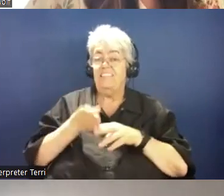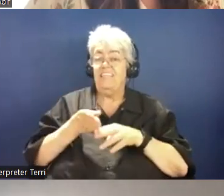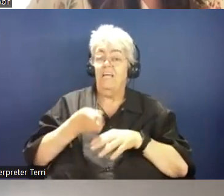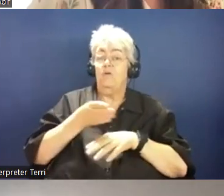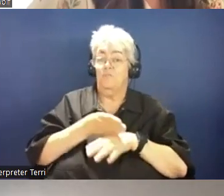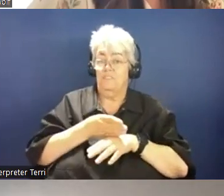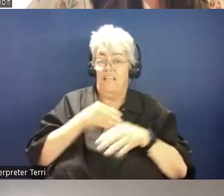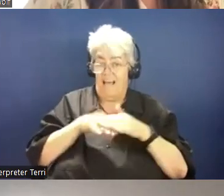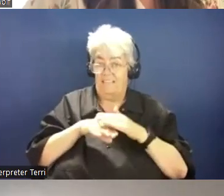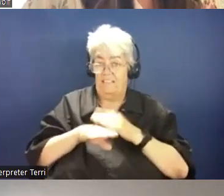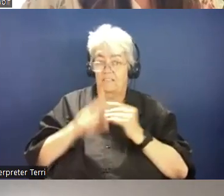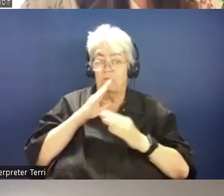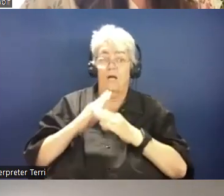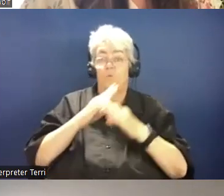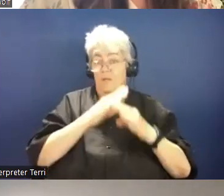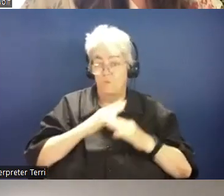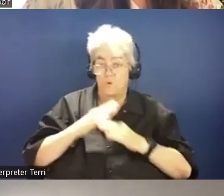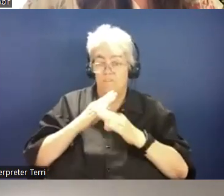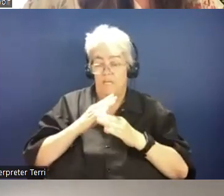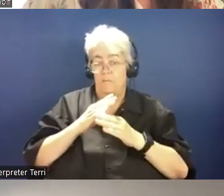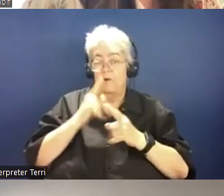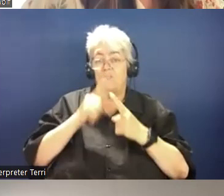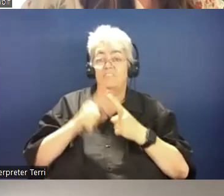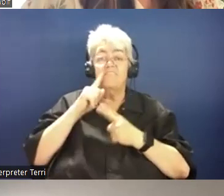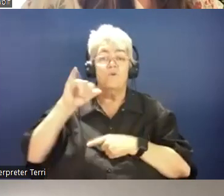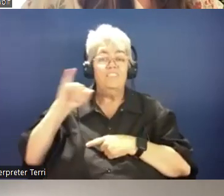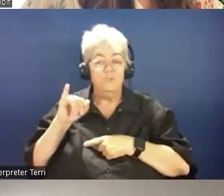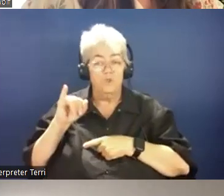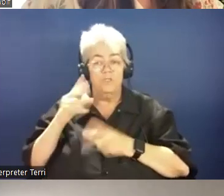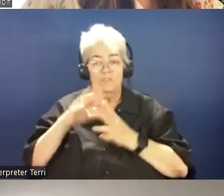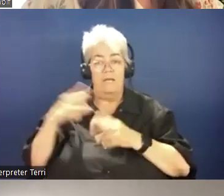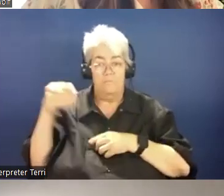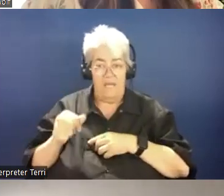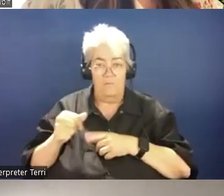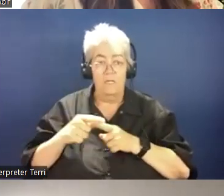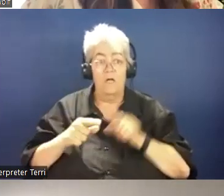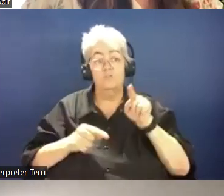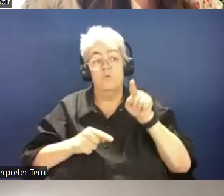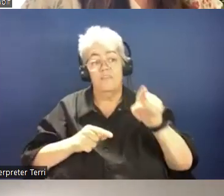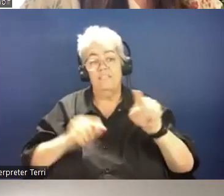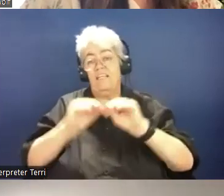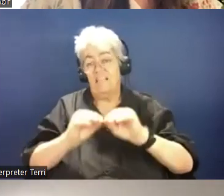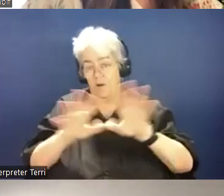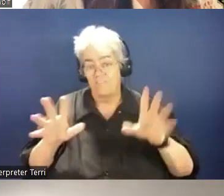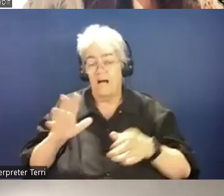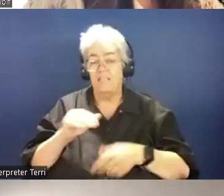removing barriers around insurance and payment. So this clarifies medical and surprise billing,